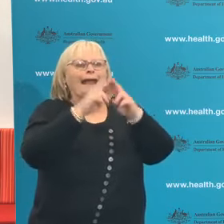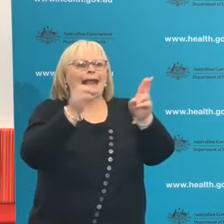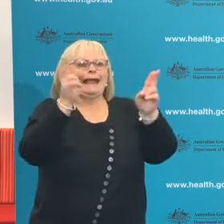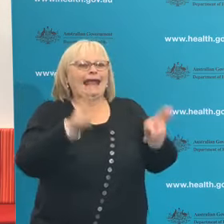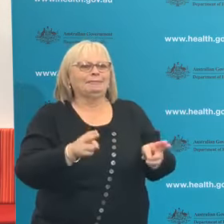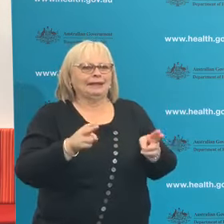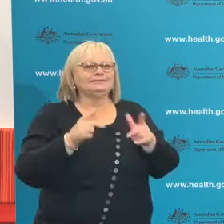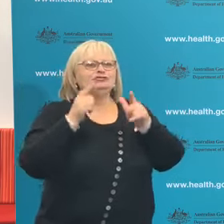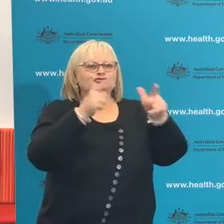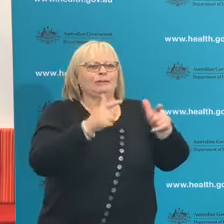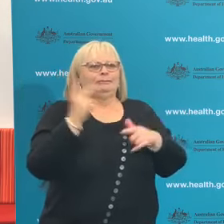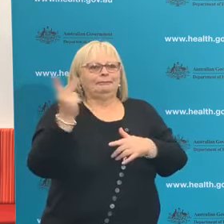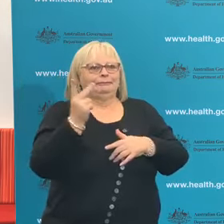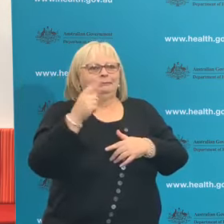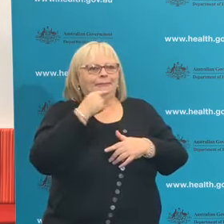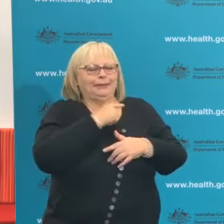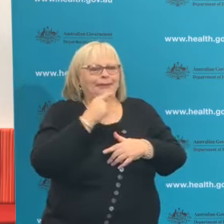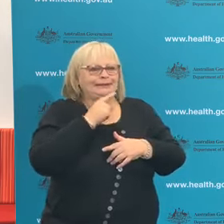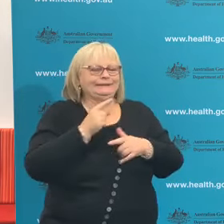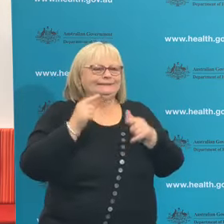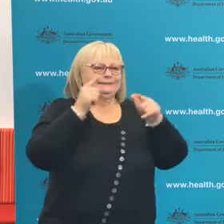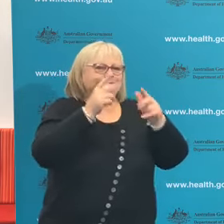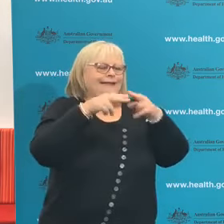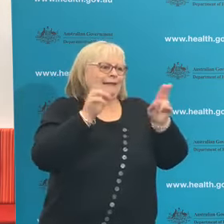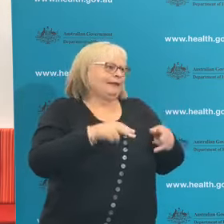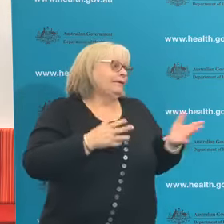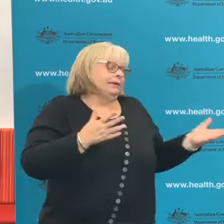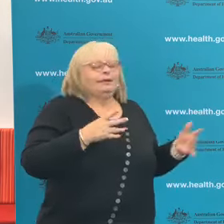Well I think anybody, it's disappointing when anyone